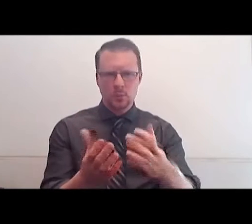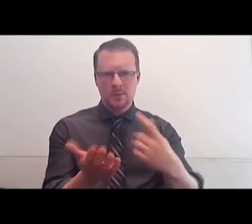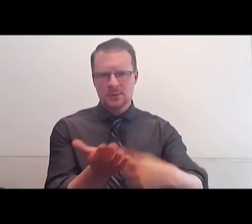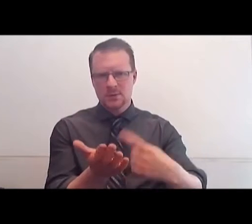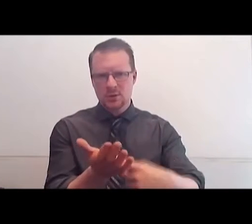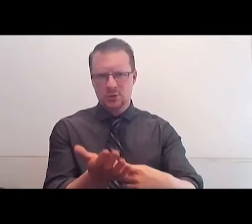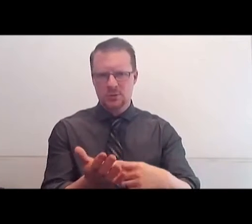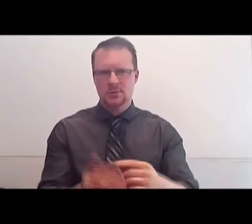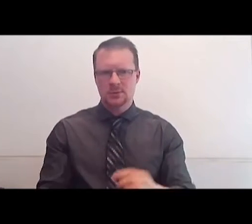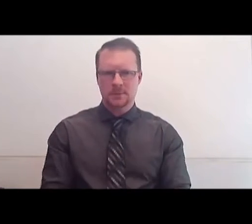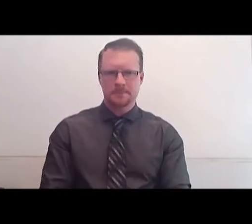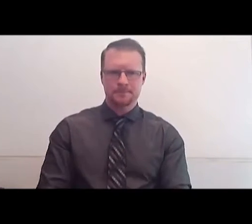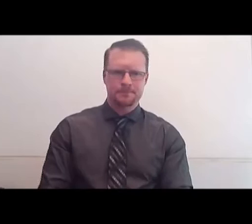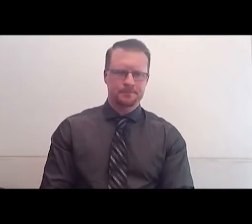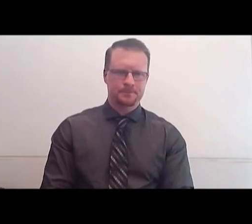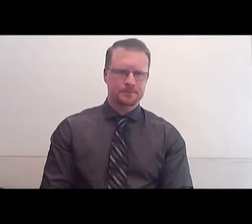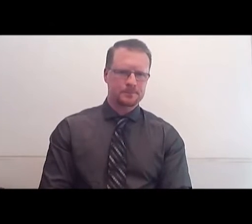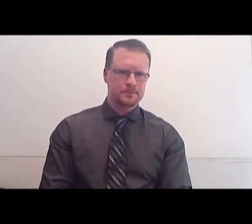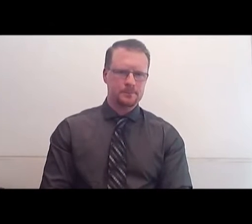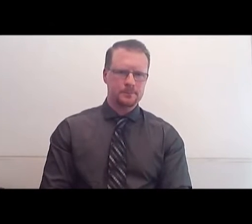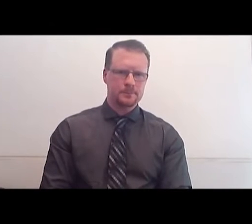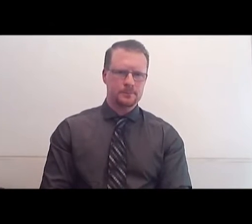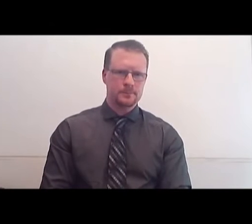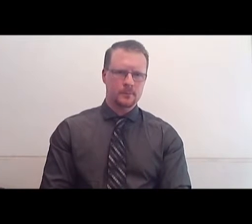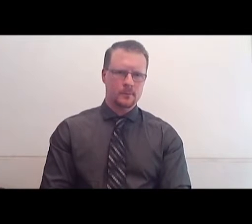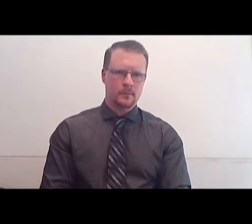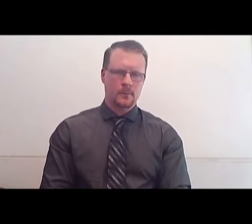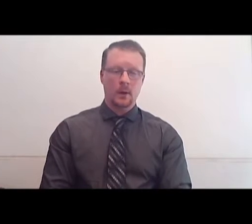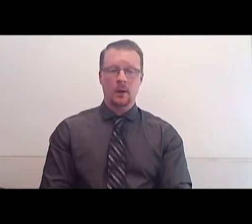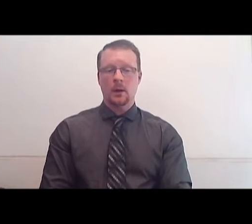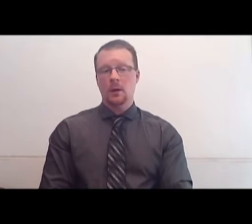small group discussions, classroom based in environments.